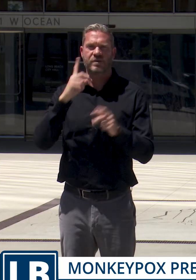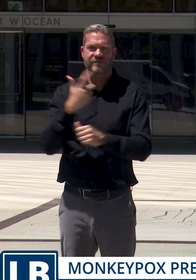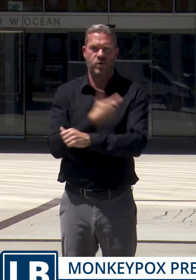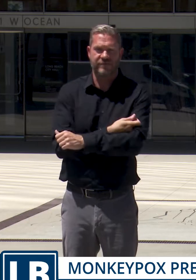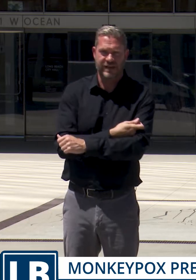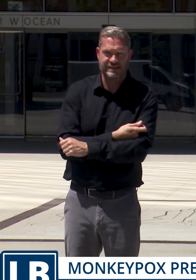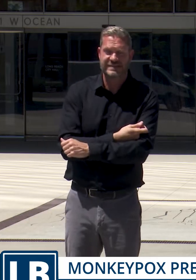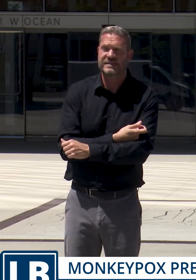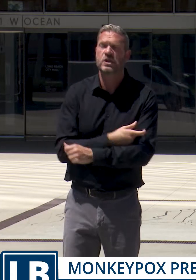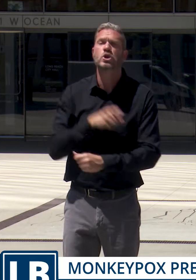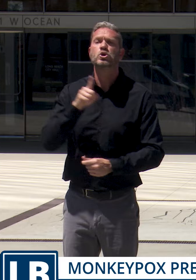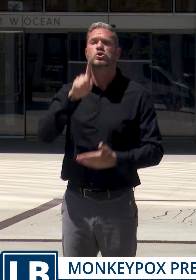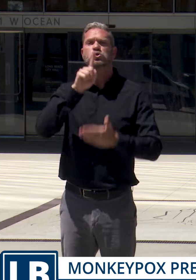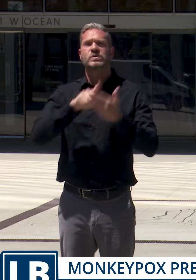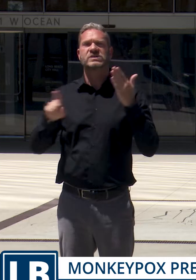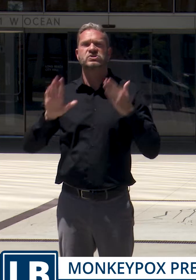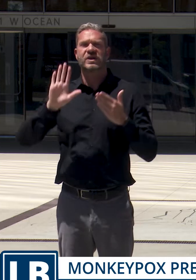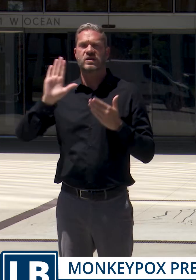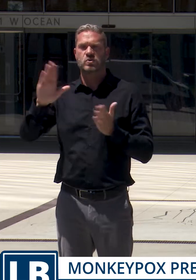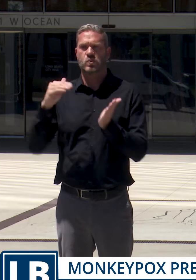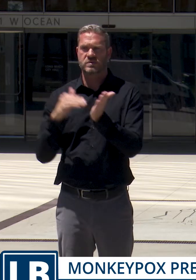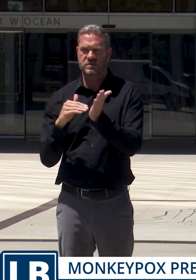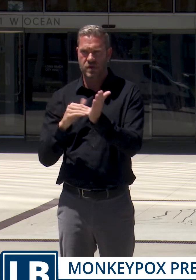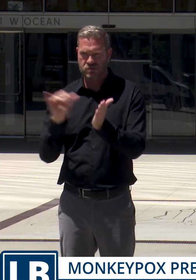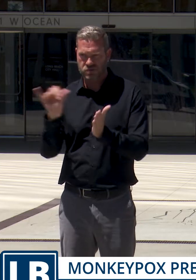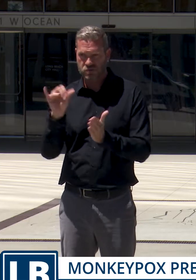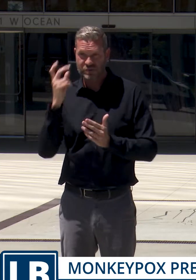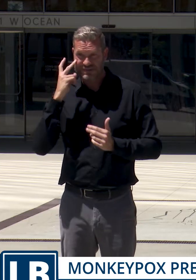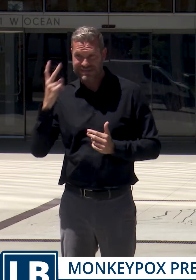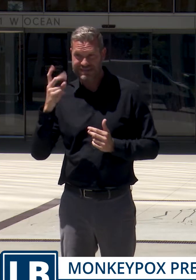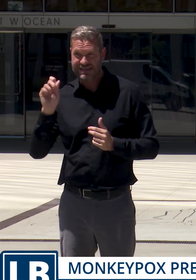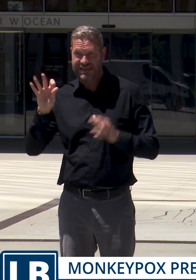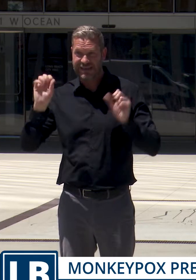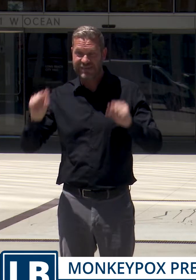with your healthcare provider to see if you are eligible to receive the vaccine our public health